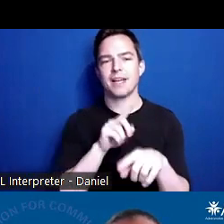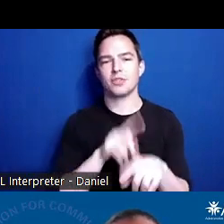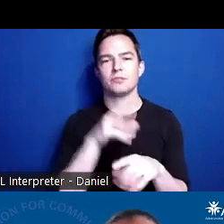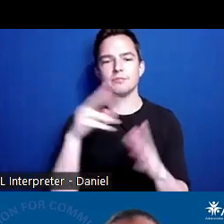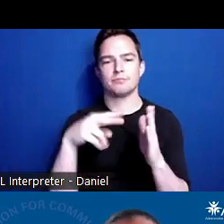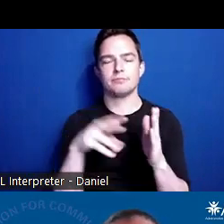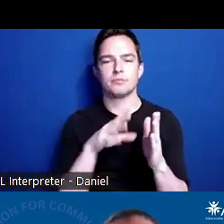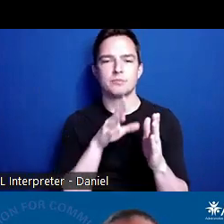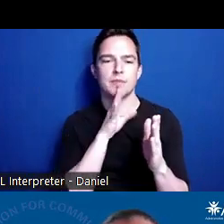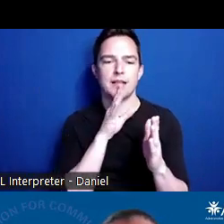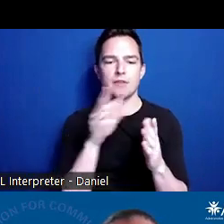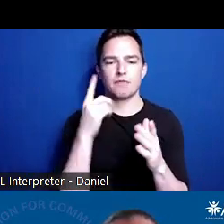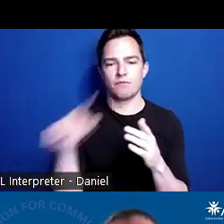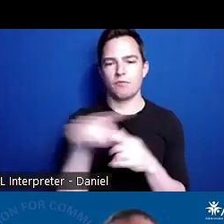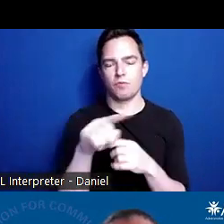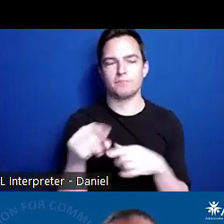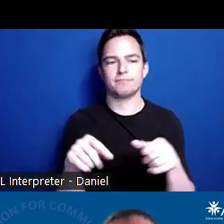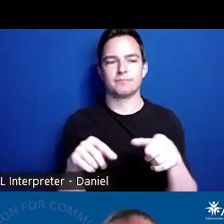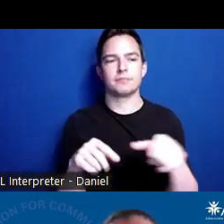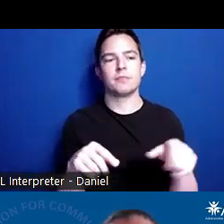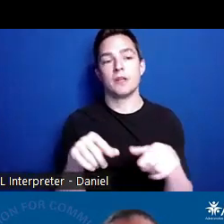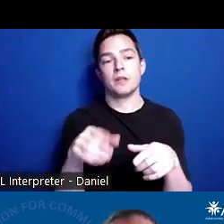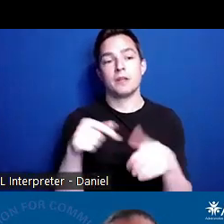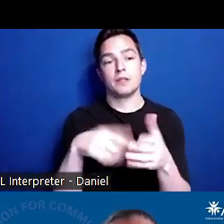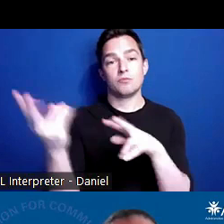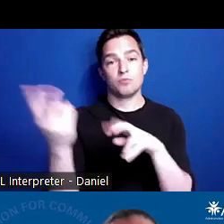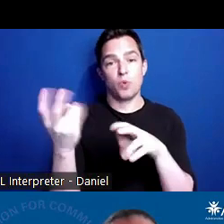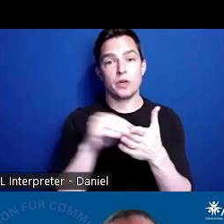and the recording will be made available for future viewing. It is now my pleasure to turn